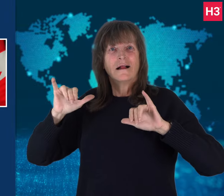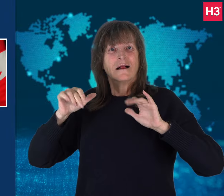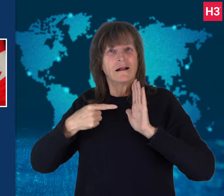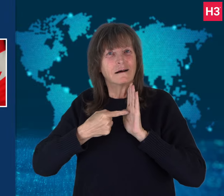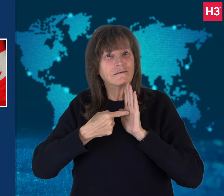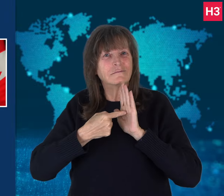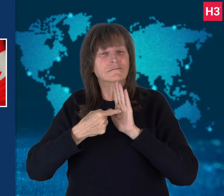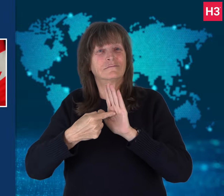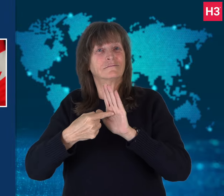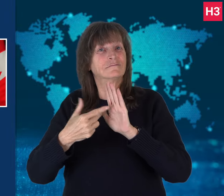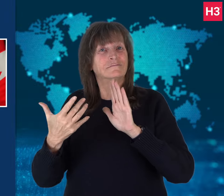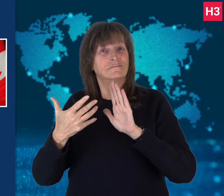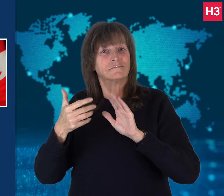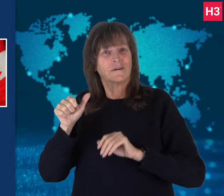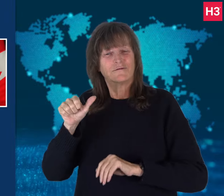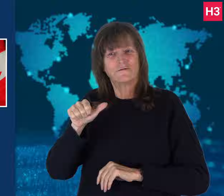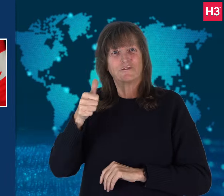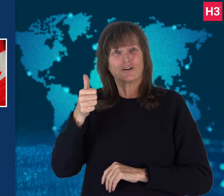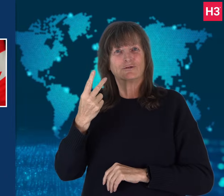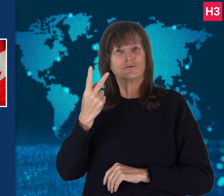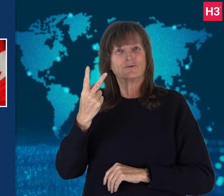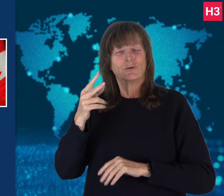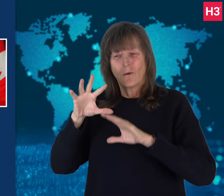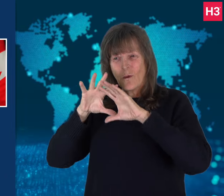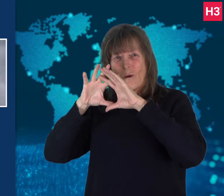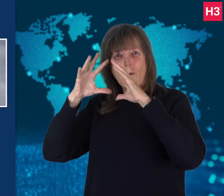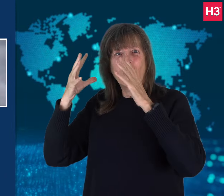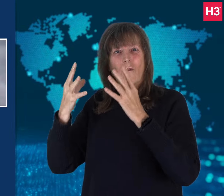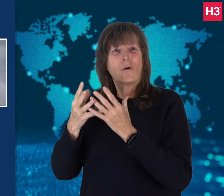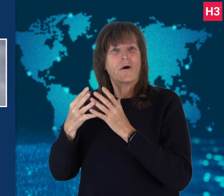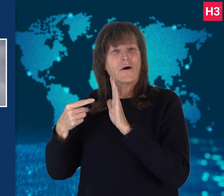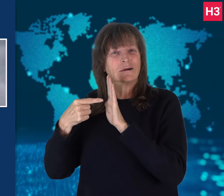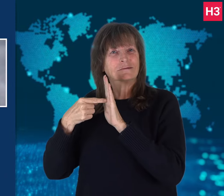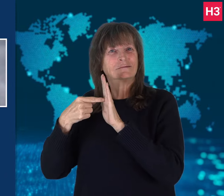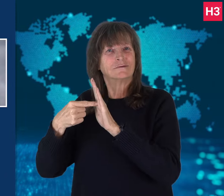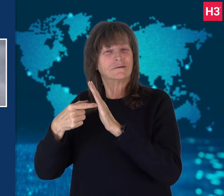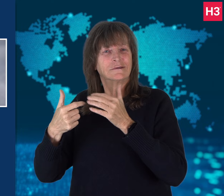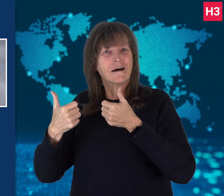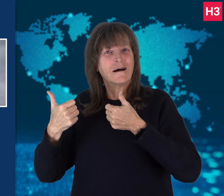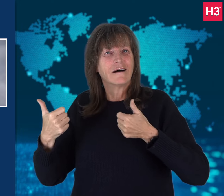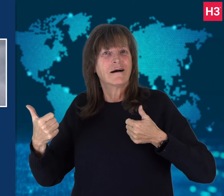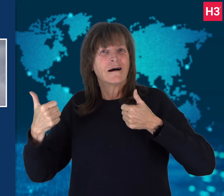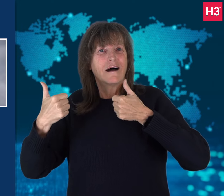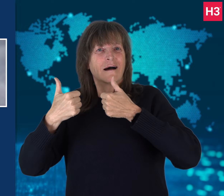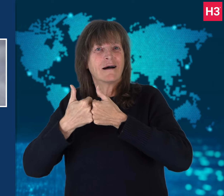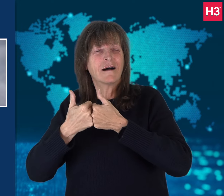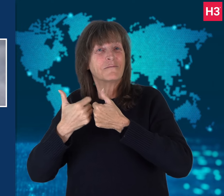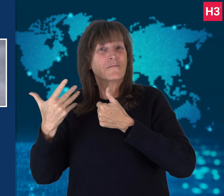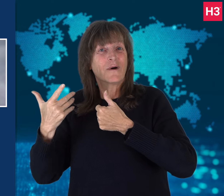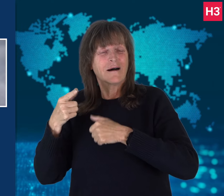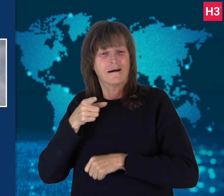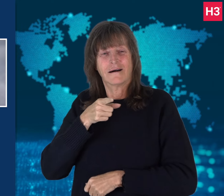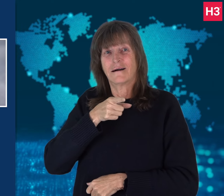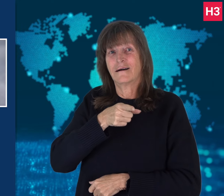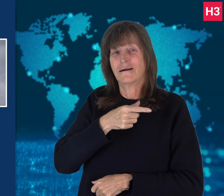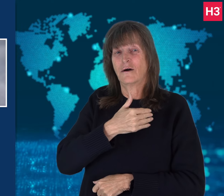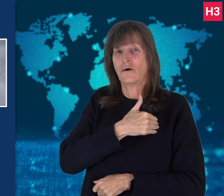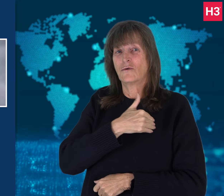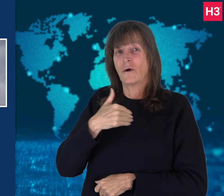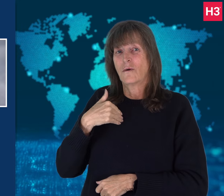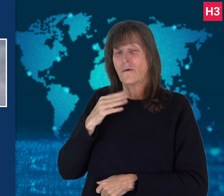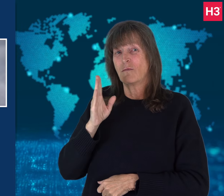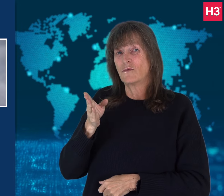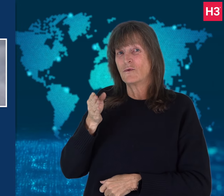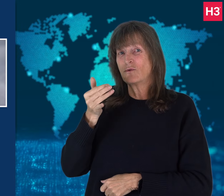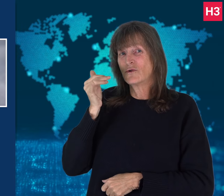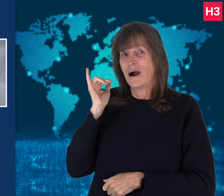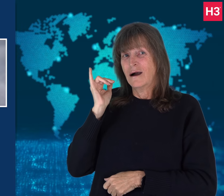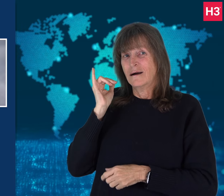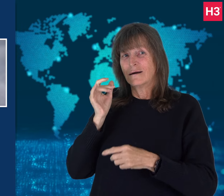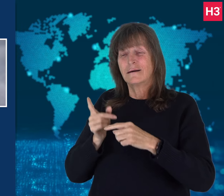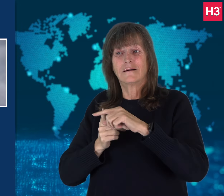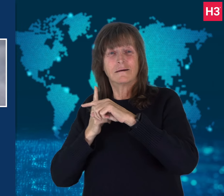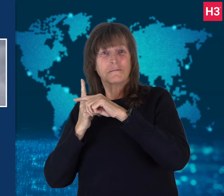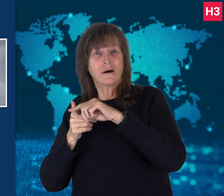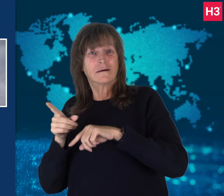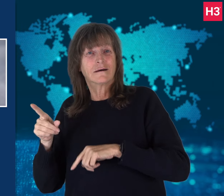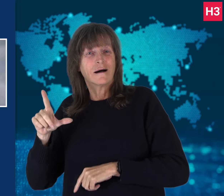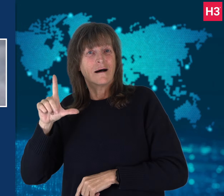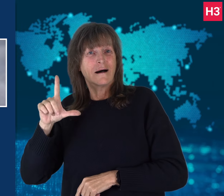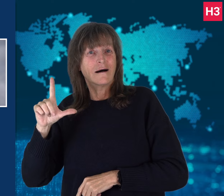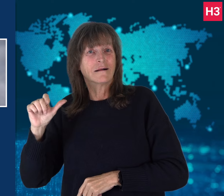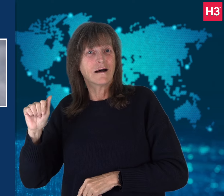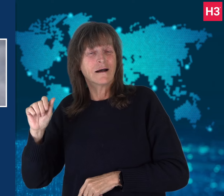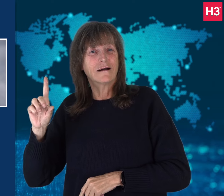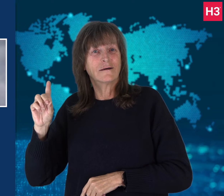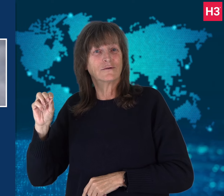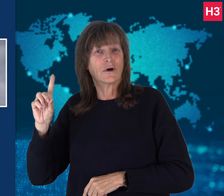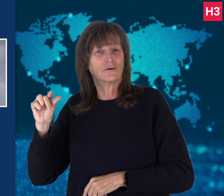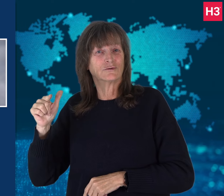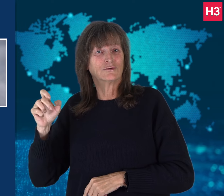two World Series games between the Toronto Blue Jays and